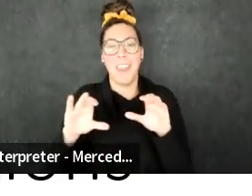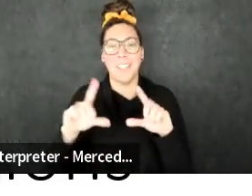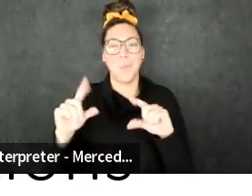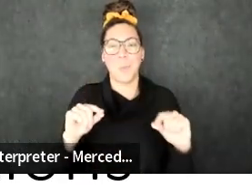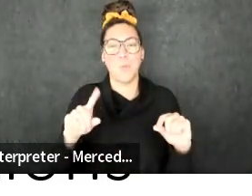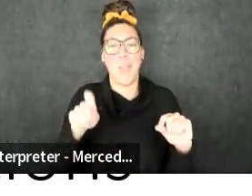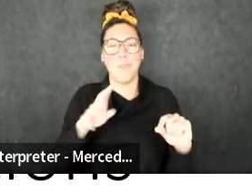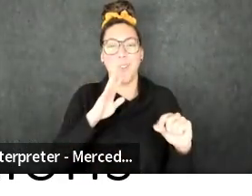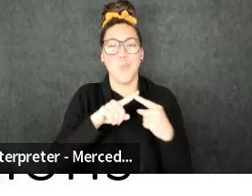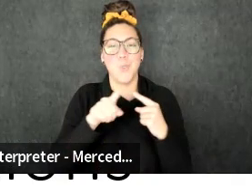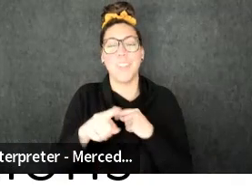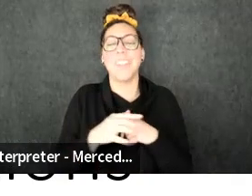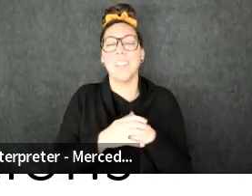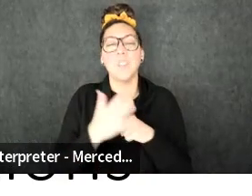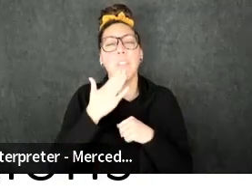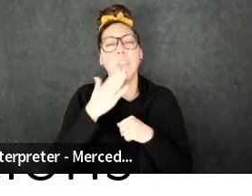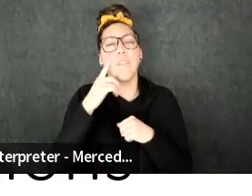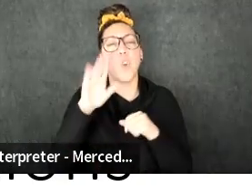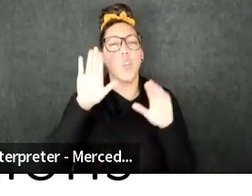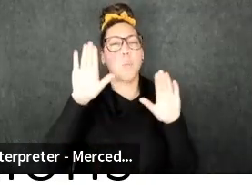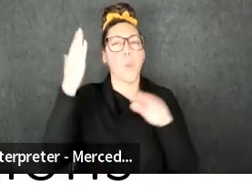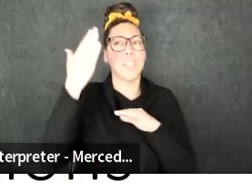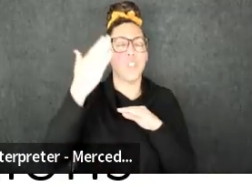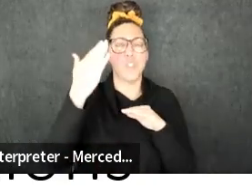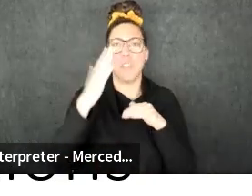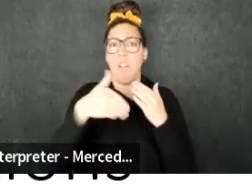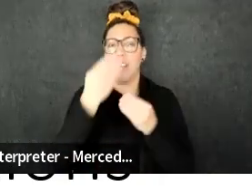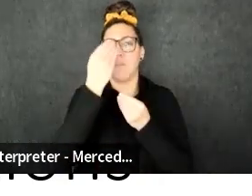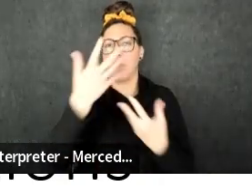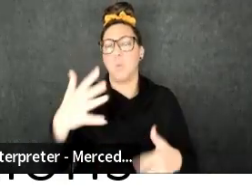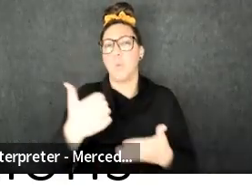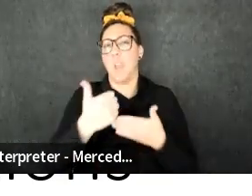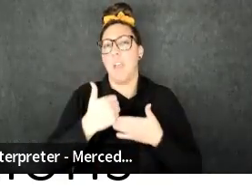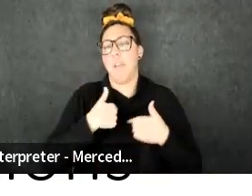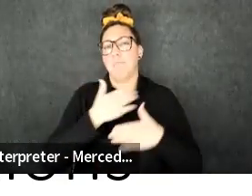I want to thank you for the presentation and all the helpful information and I really appreciate it. Tonight.